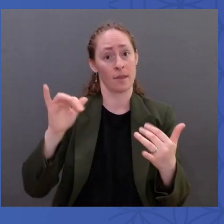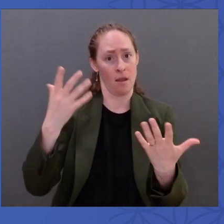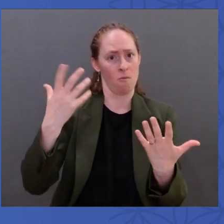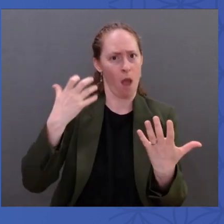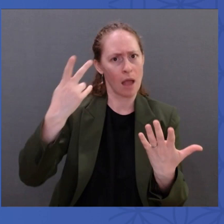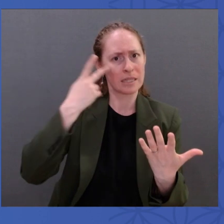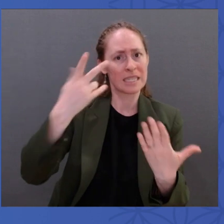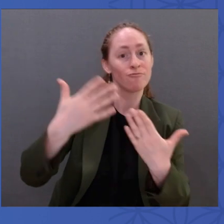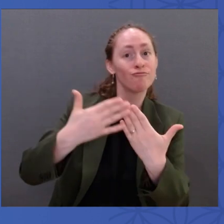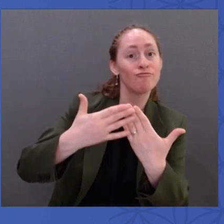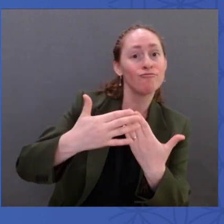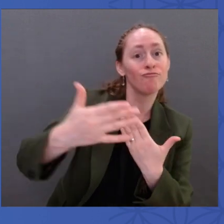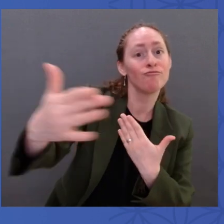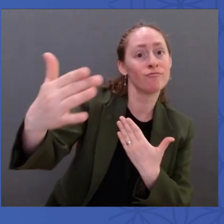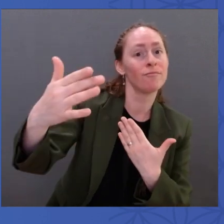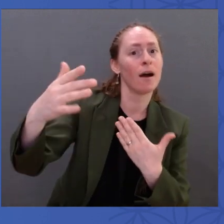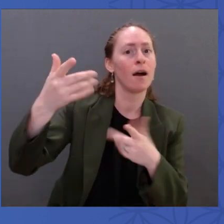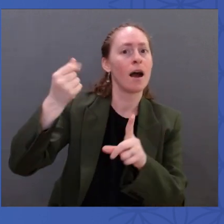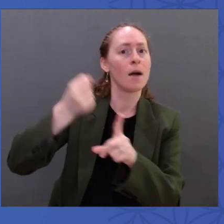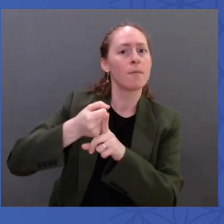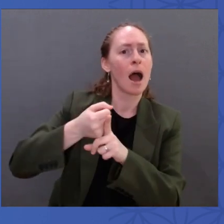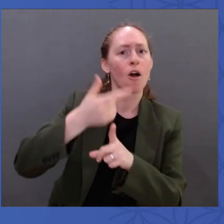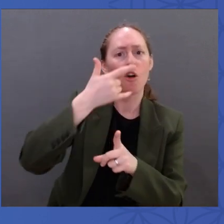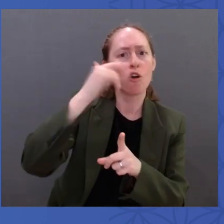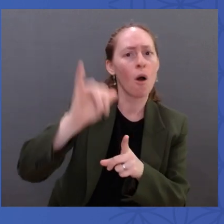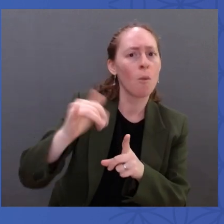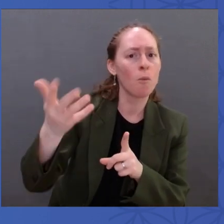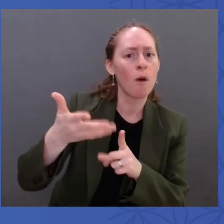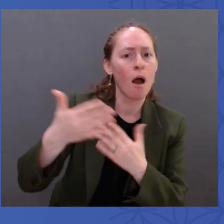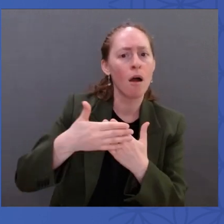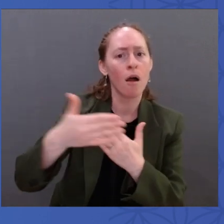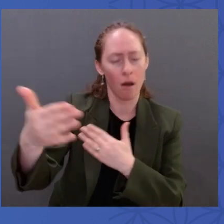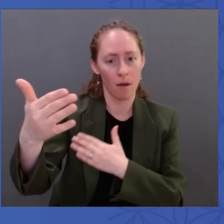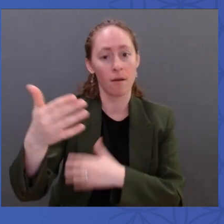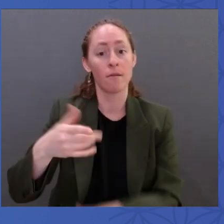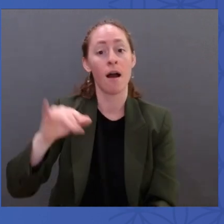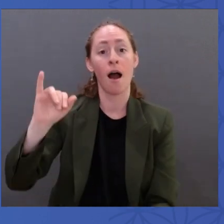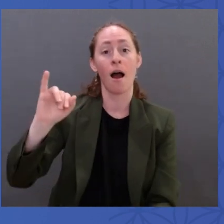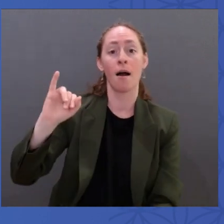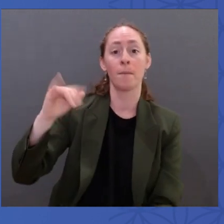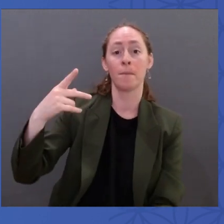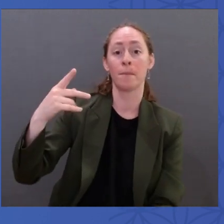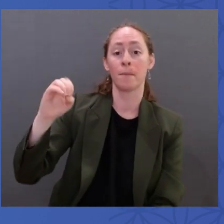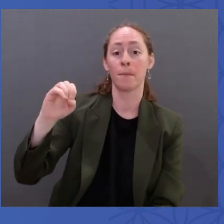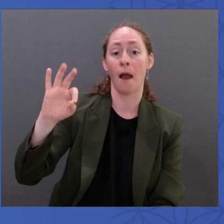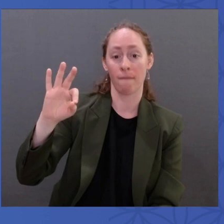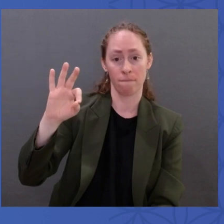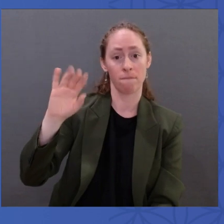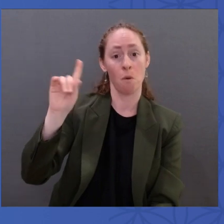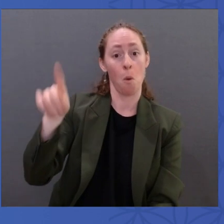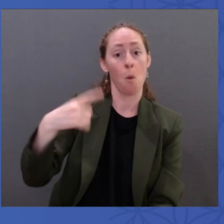to contain other countries. Third, IPEF should not create new development challenges